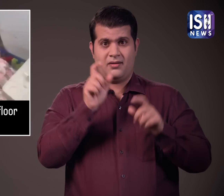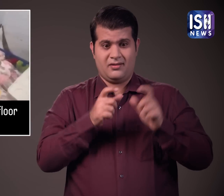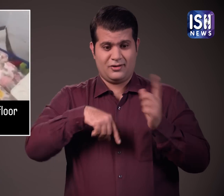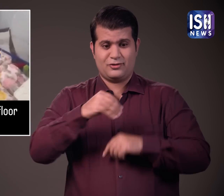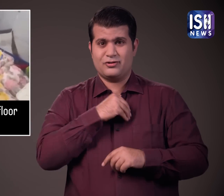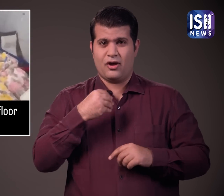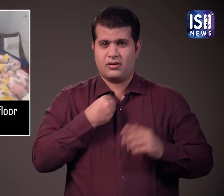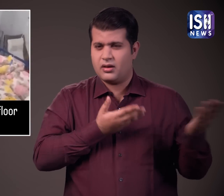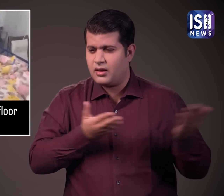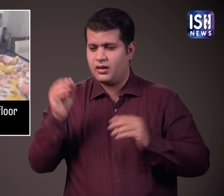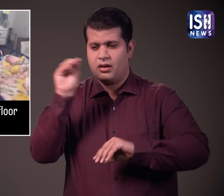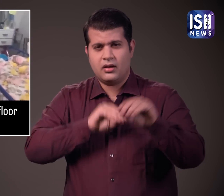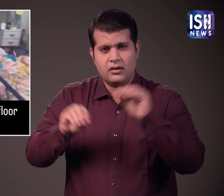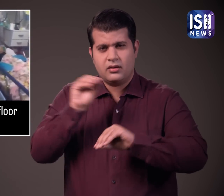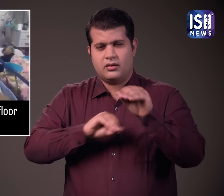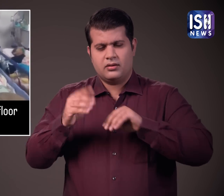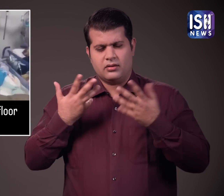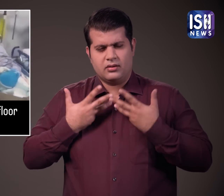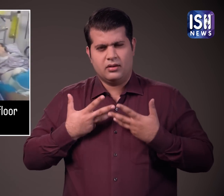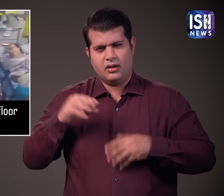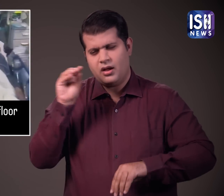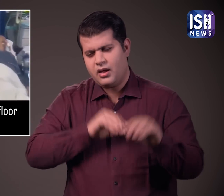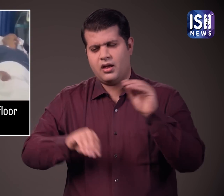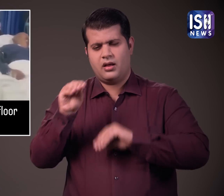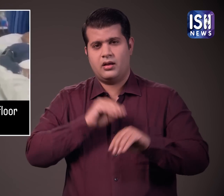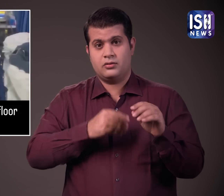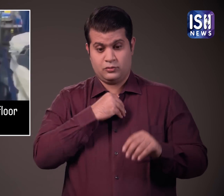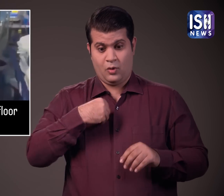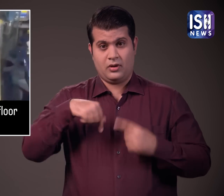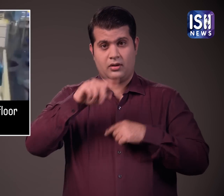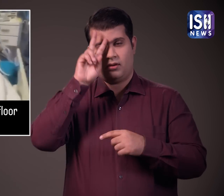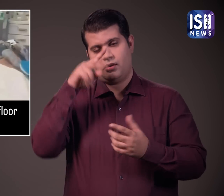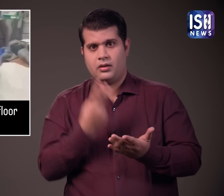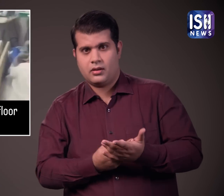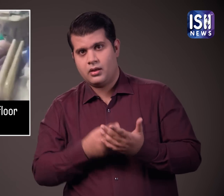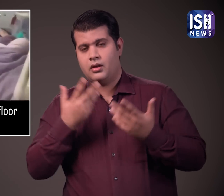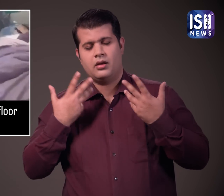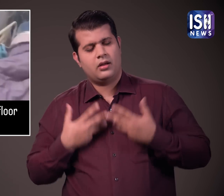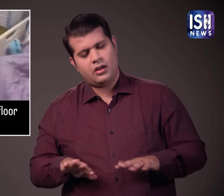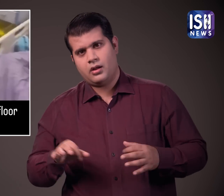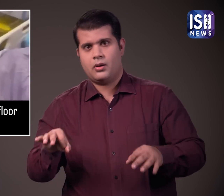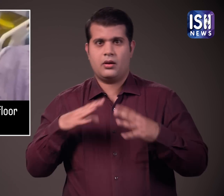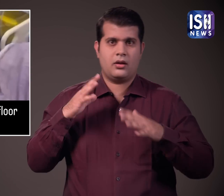Due to the high number of cases, over exhausted doctors collapsed from exhaustion.